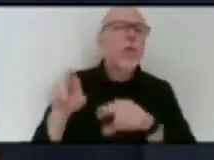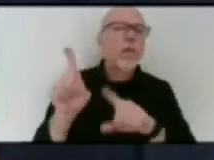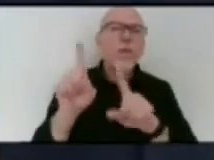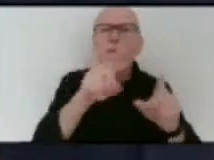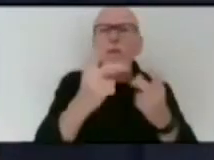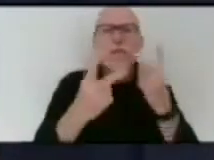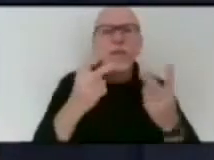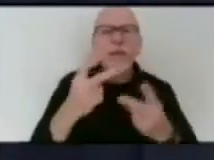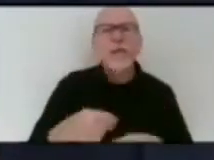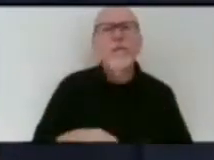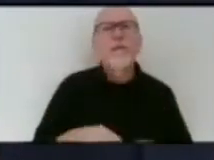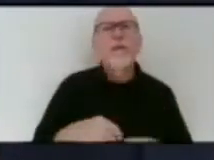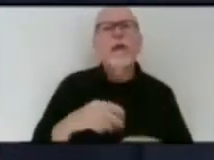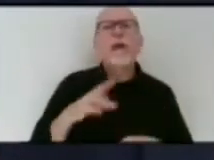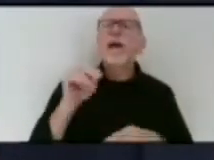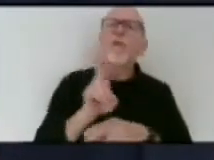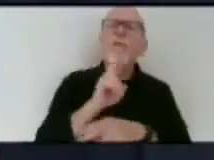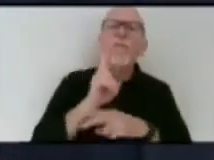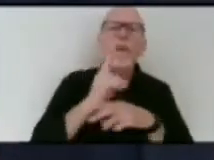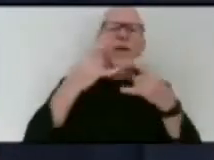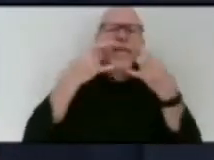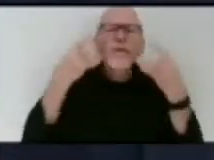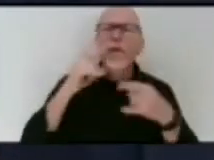covering at all times around seniors and the more vulnerable